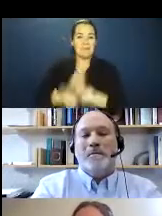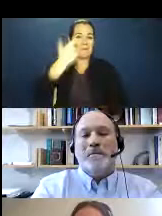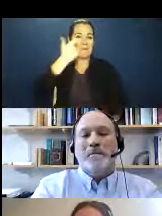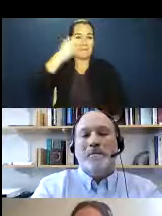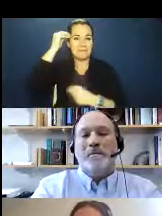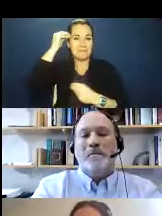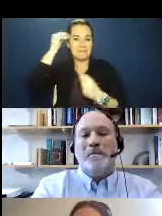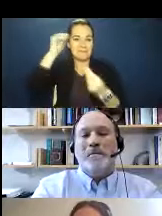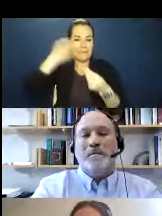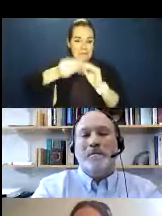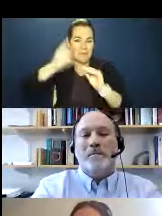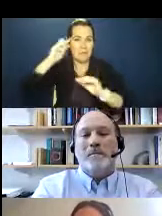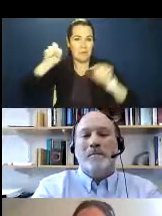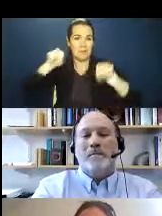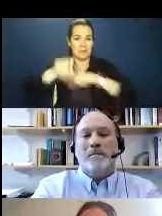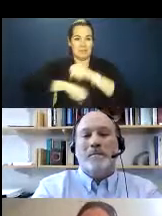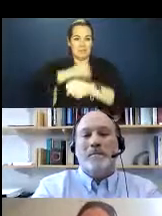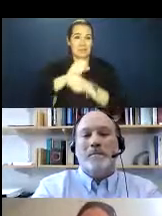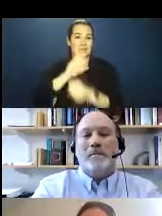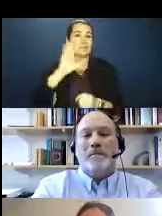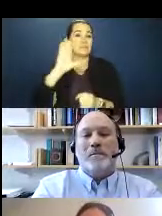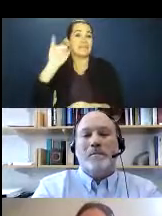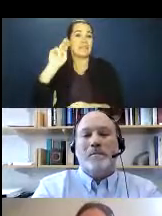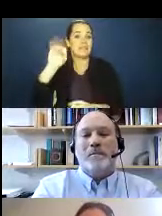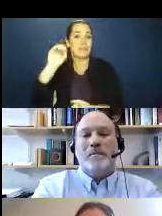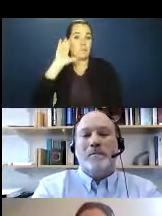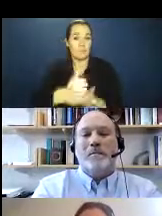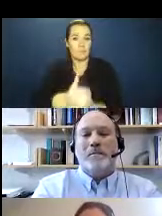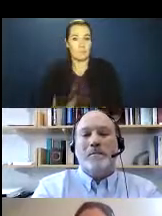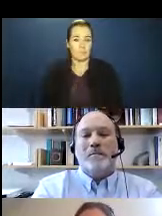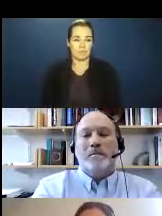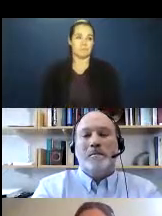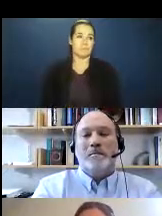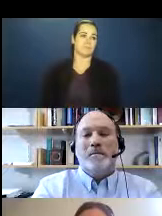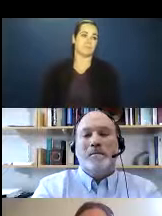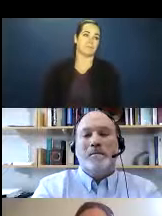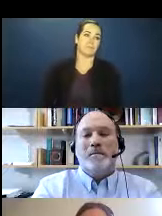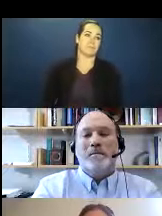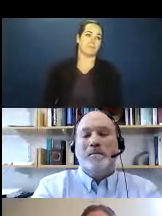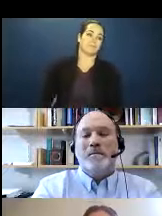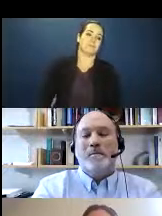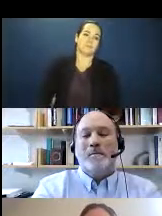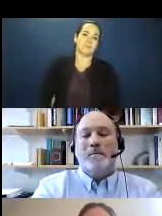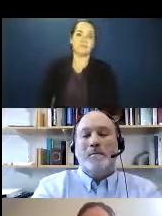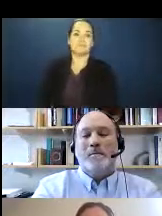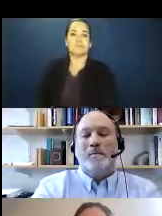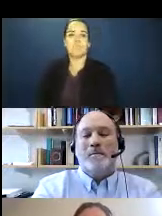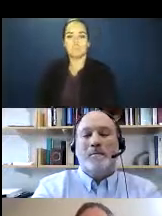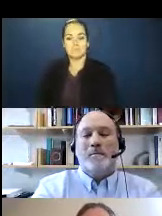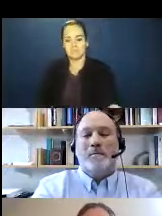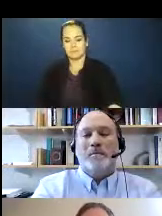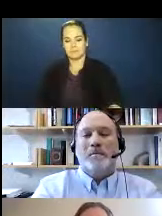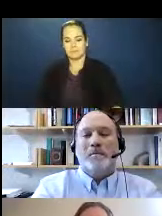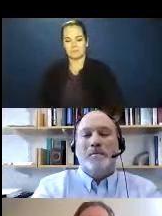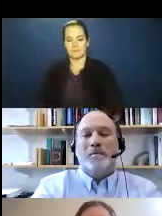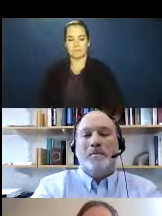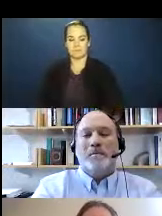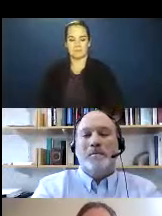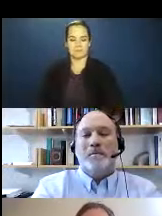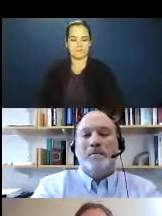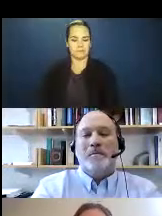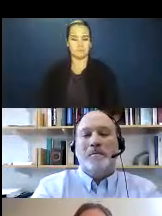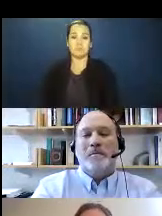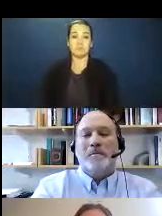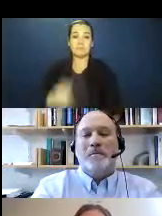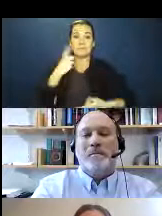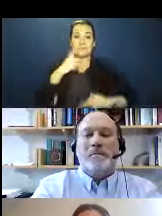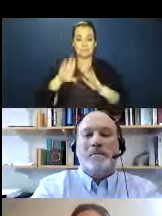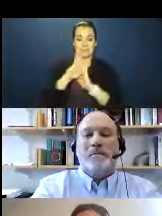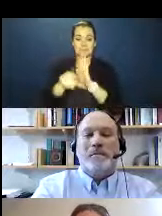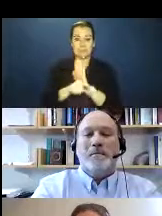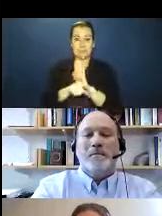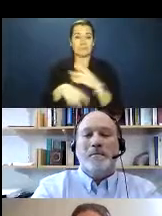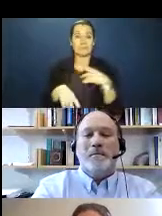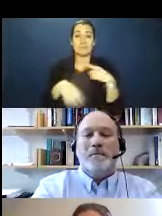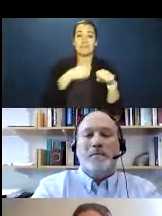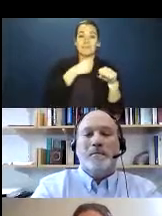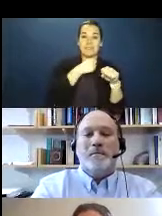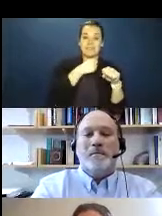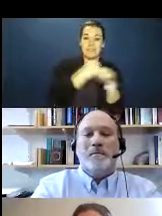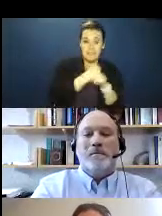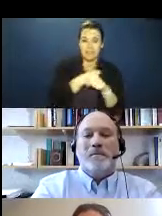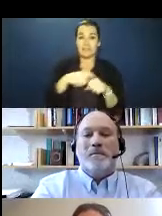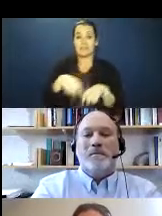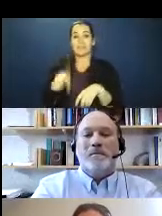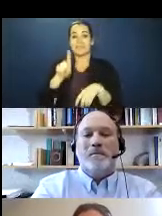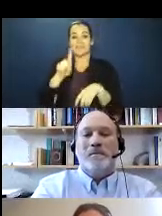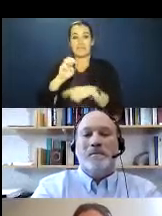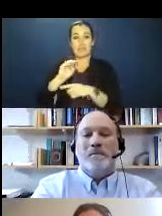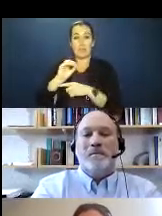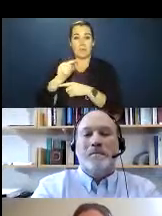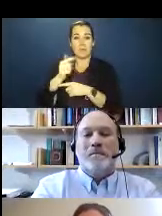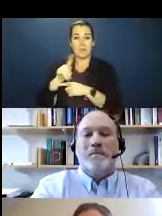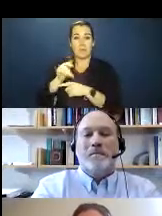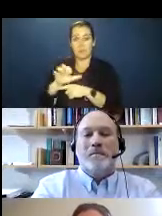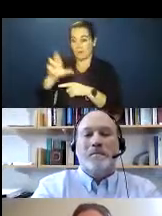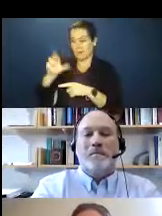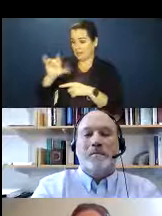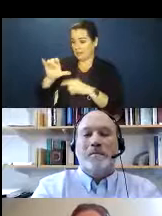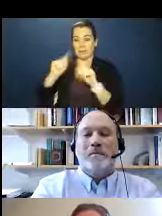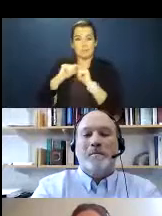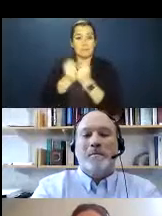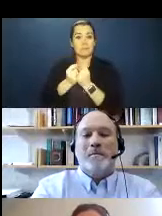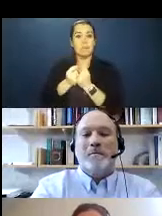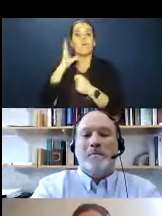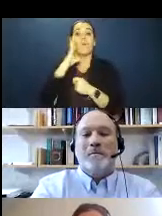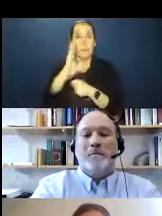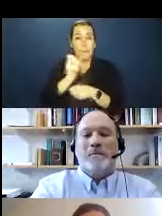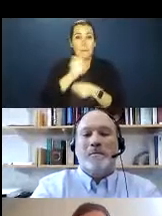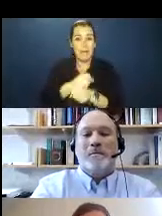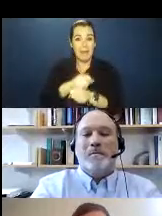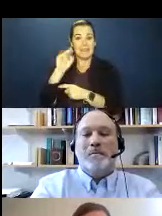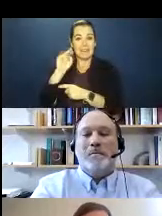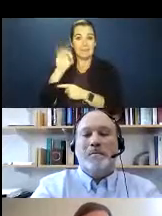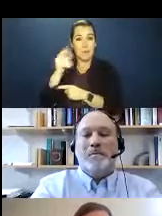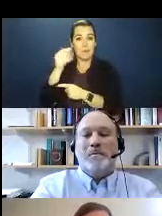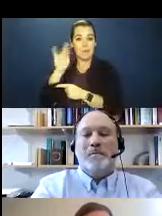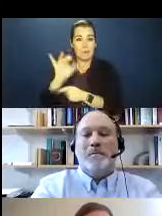how they've been in use. So, we'd love to be in contact with you about that. But in the meantime, I'll turn it over to my colleague, Marisa Rafal who would like to highlight a different data product.